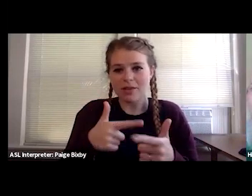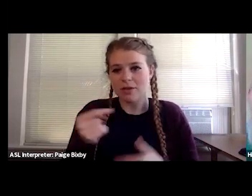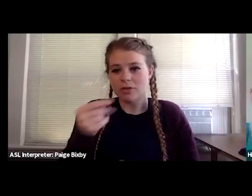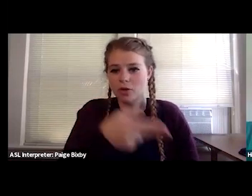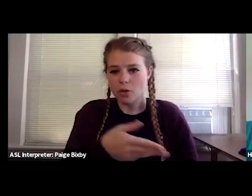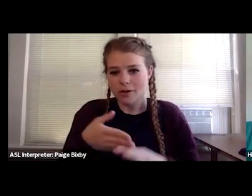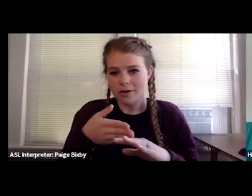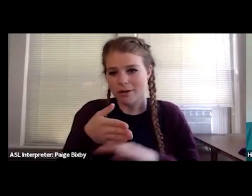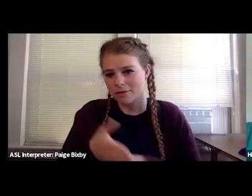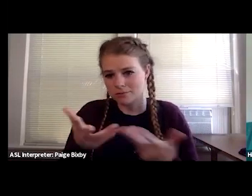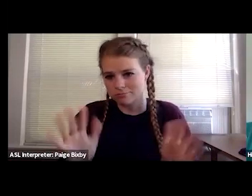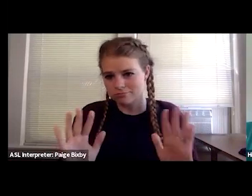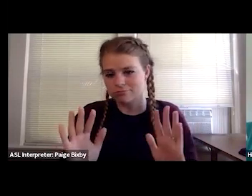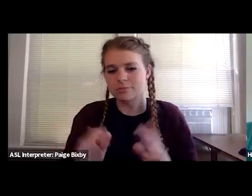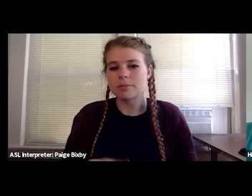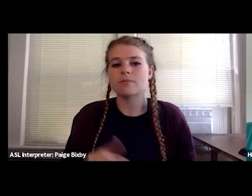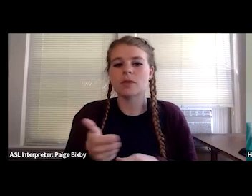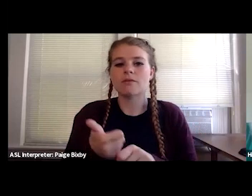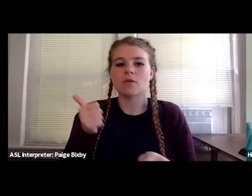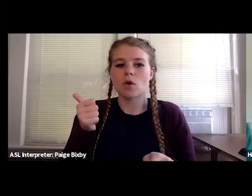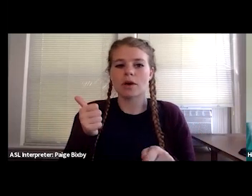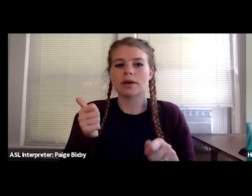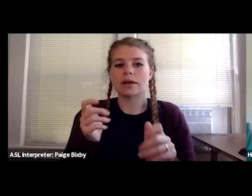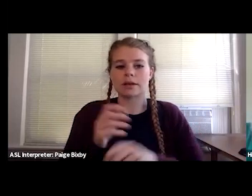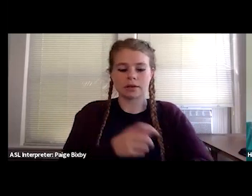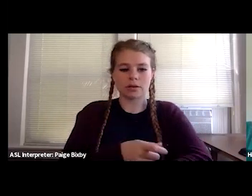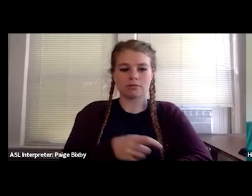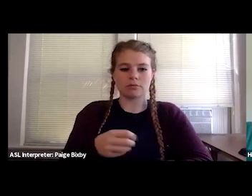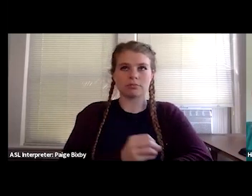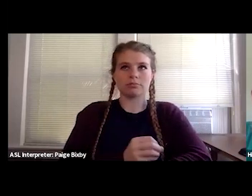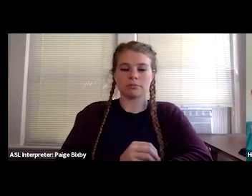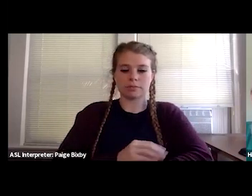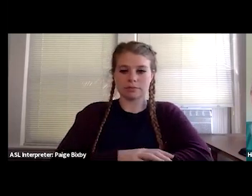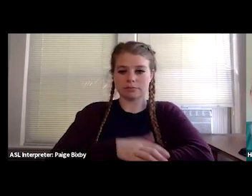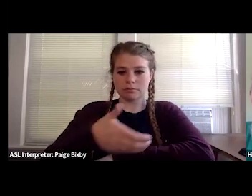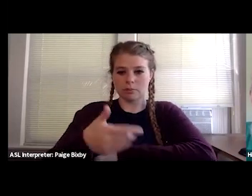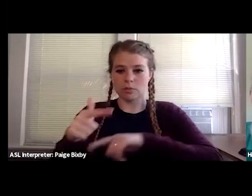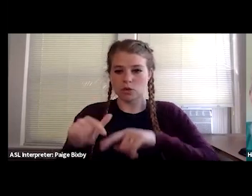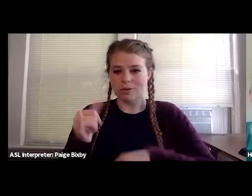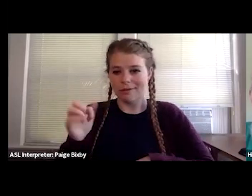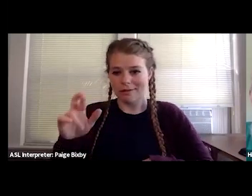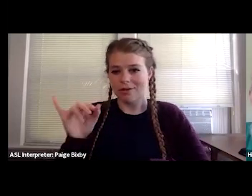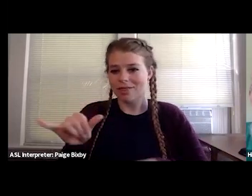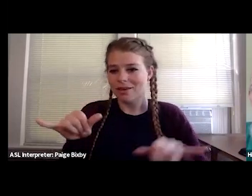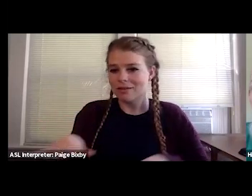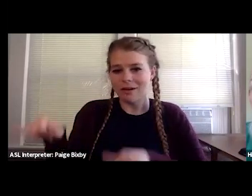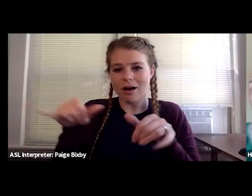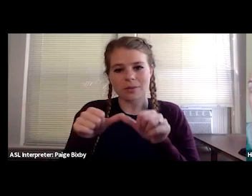but avoid leaving them open to air, which is a common thing that I continue to work with folks.